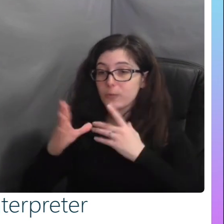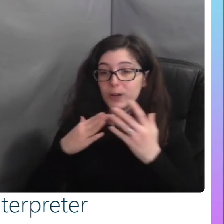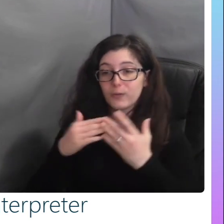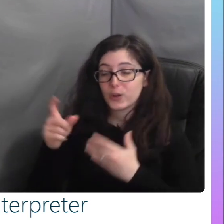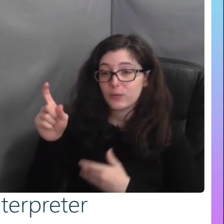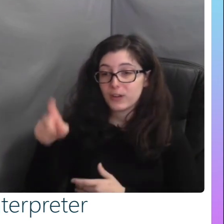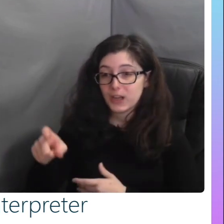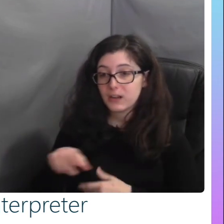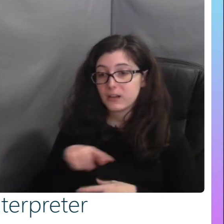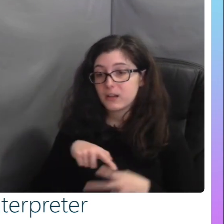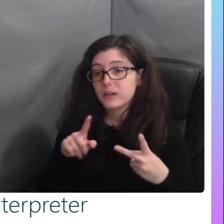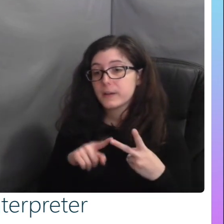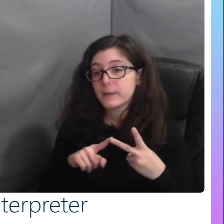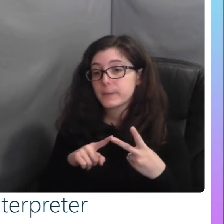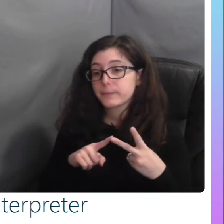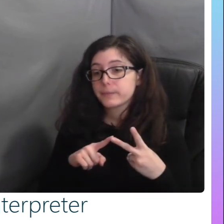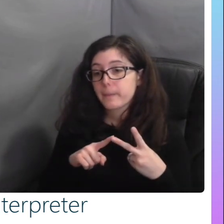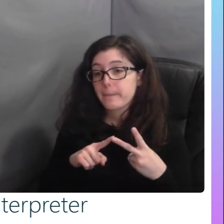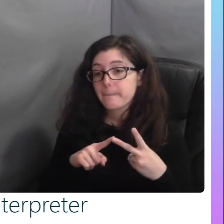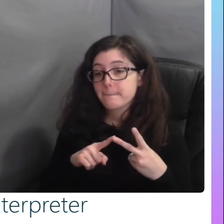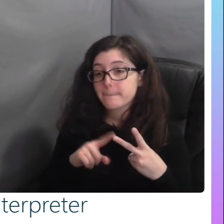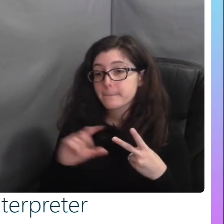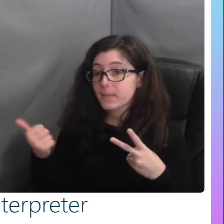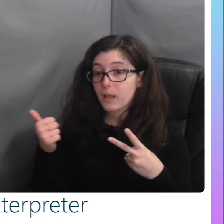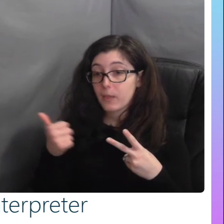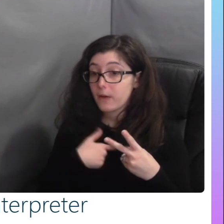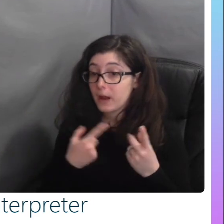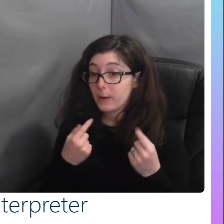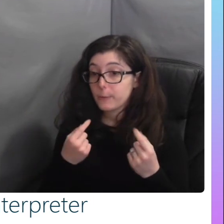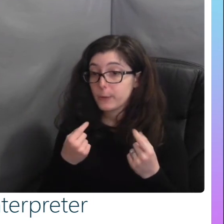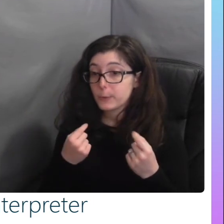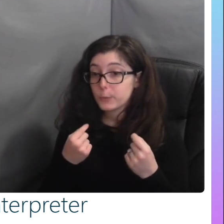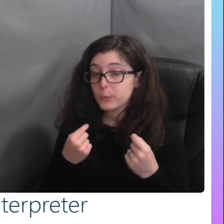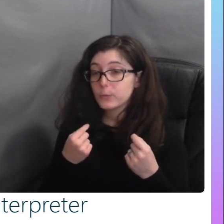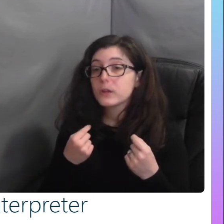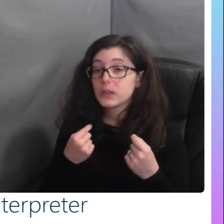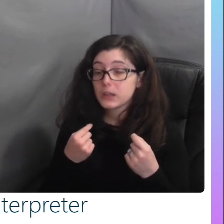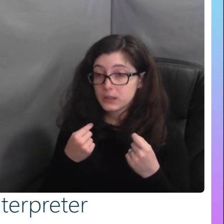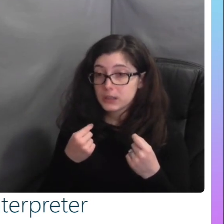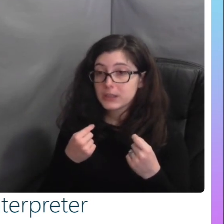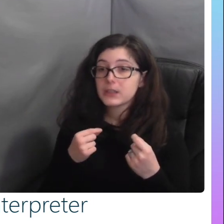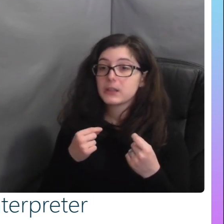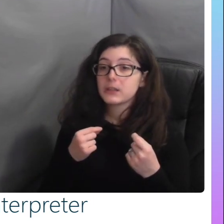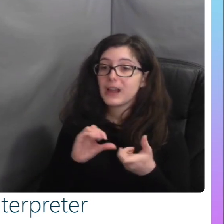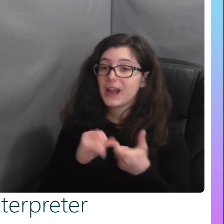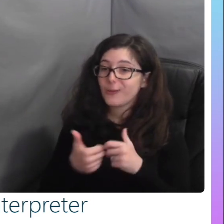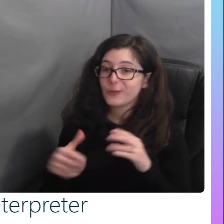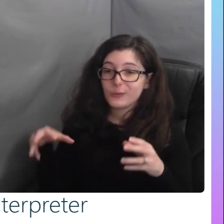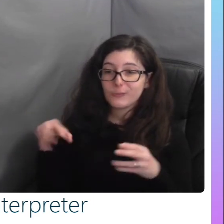there are also things that I do which are more along the lines of how to build it into your business process,